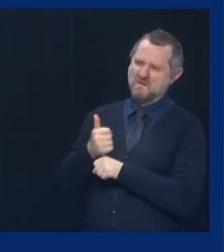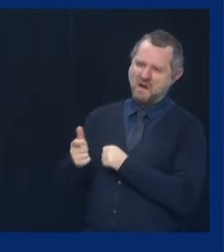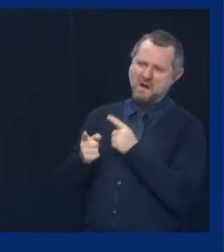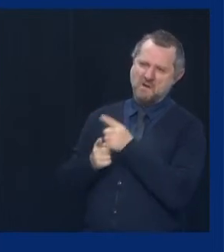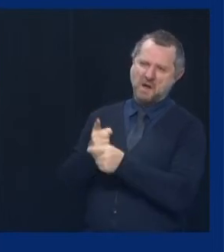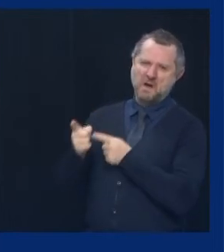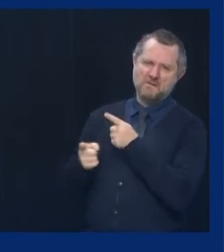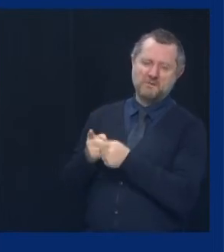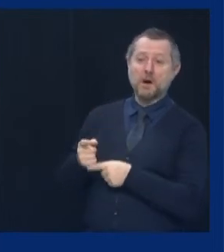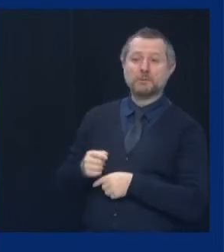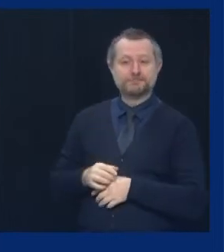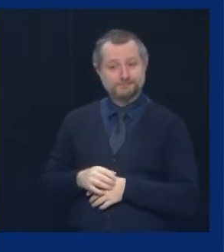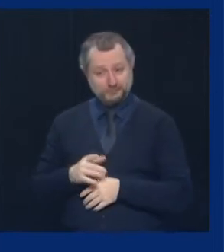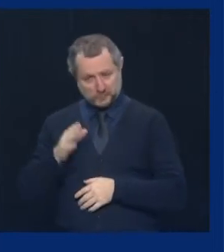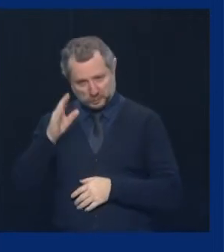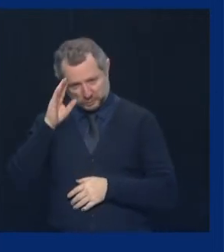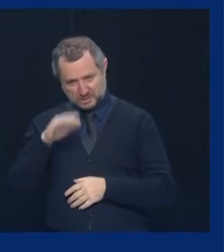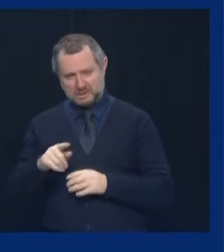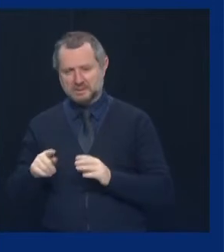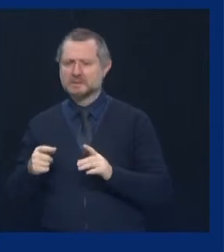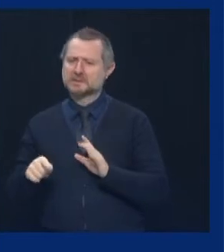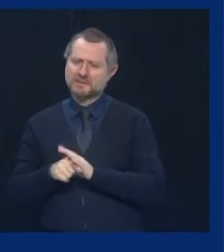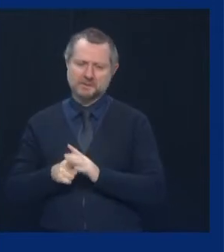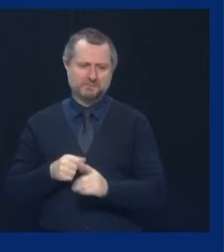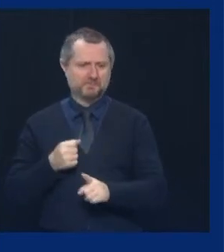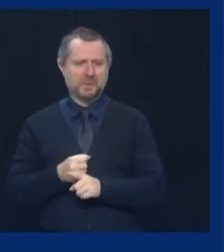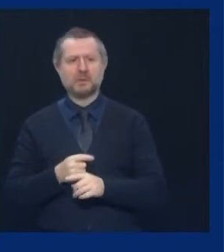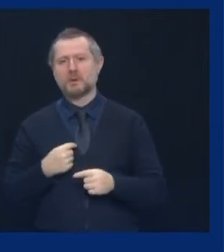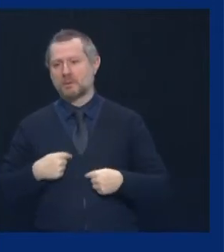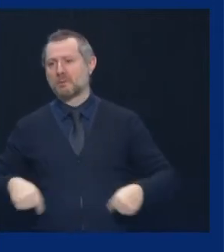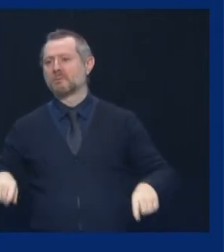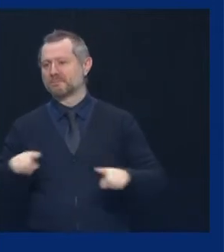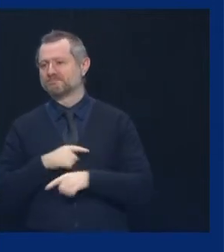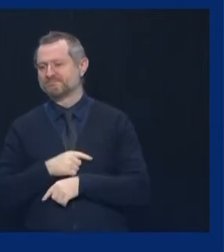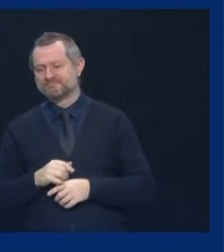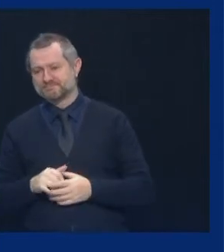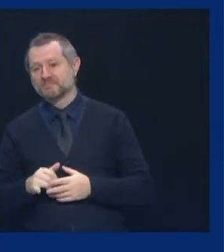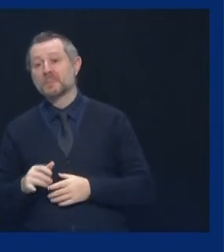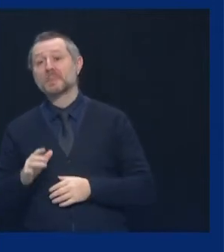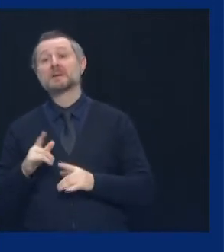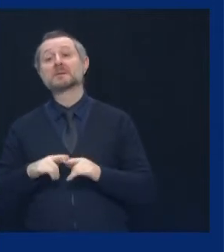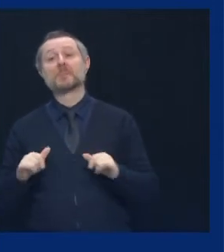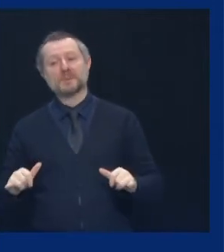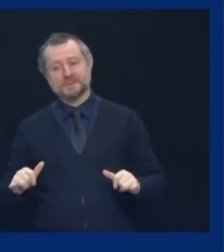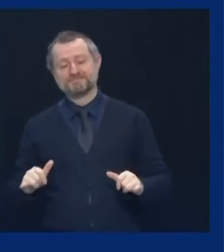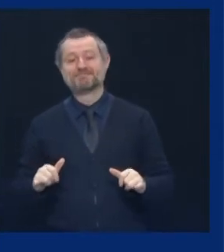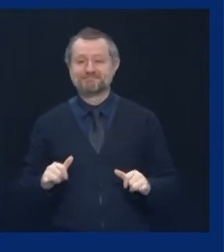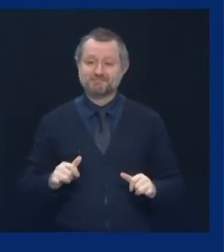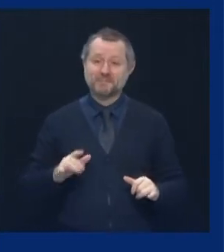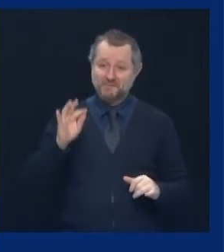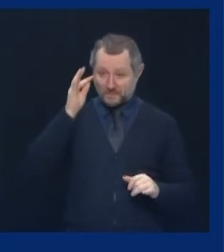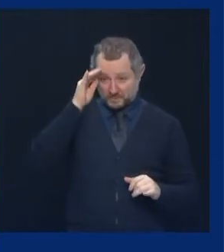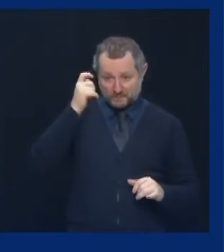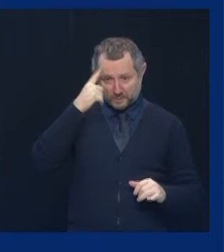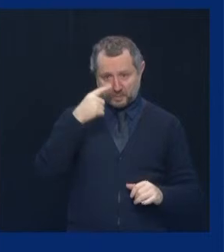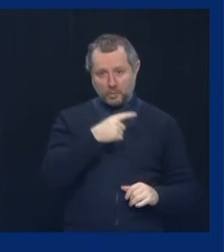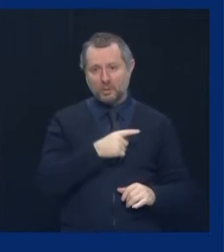PHENOMENON. GET OUT OF NEW YORK. NEW YORK IS WHERE COVID IS. AND I THINK THAT HURT NEW YORK.